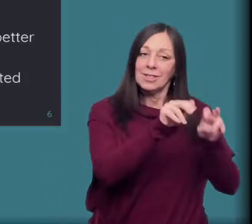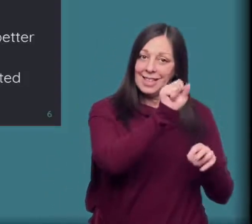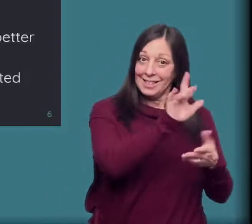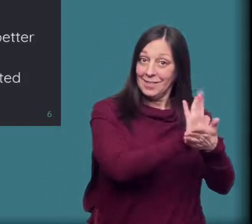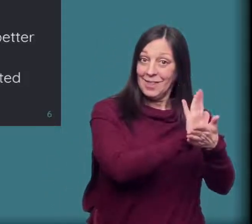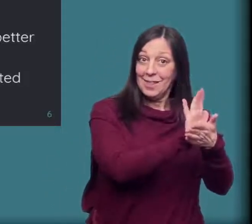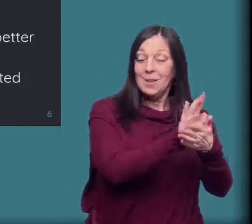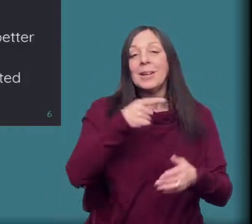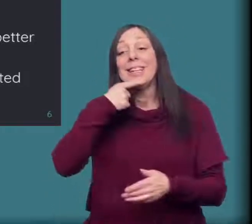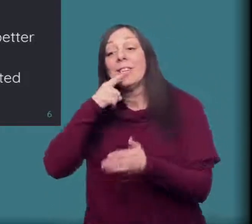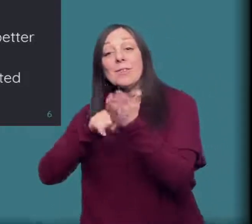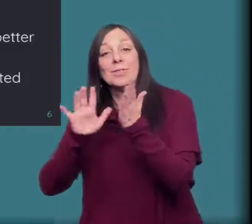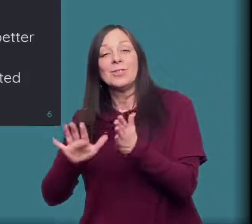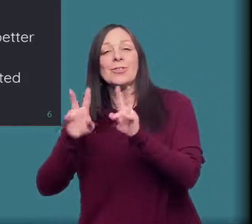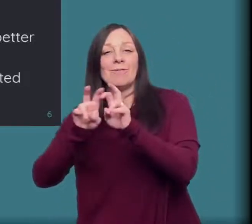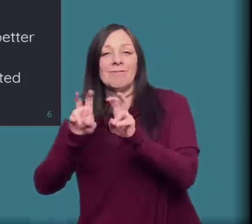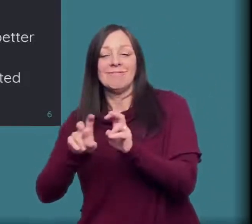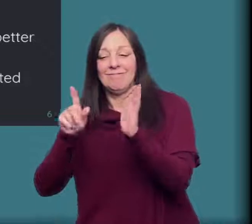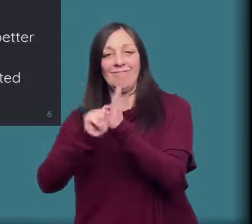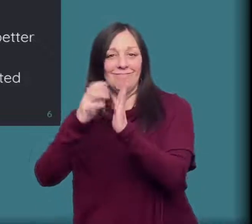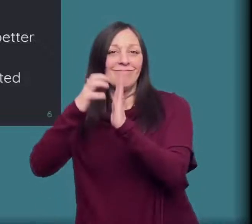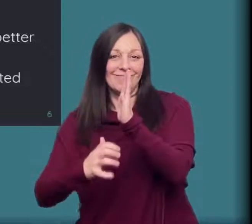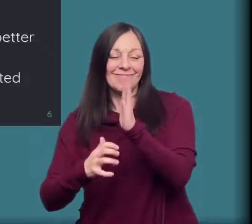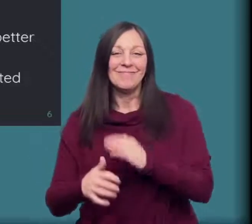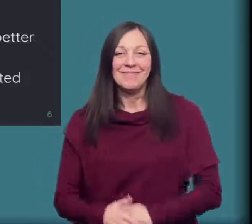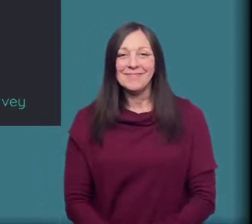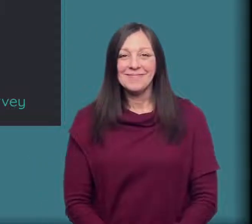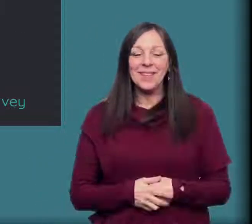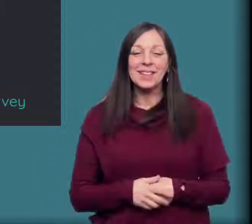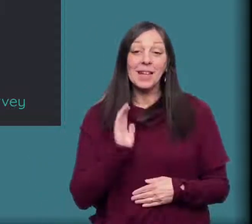researchers analyzed the transcripts.